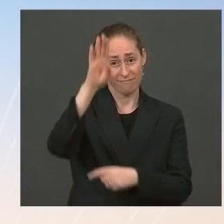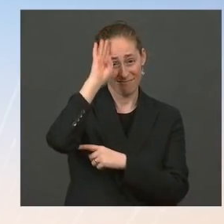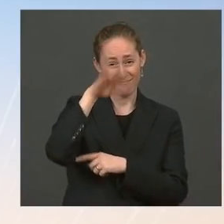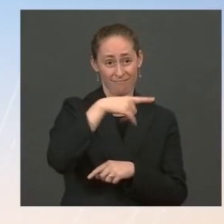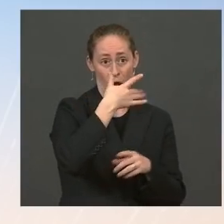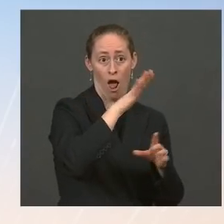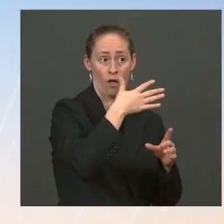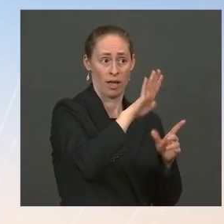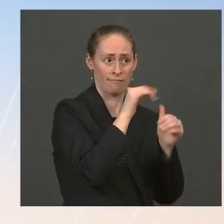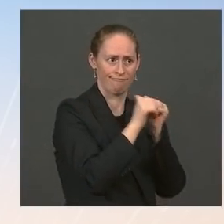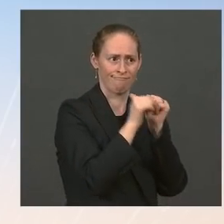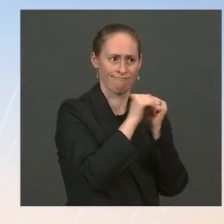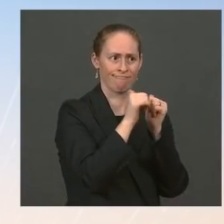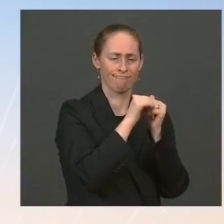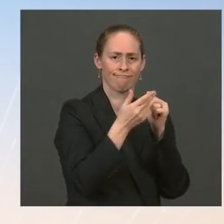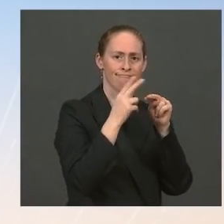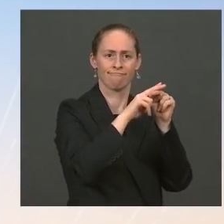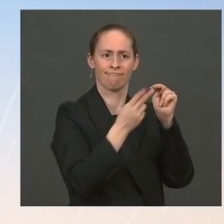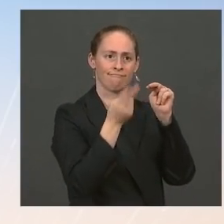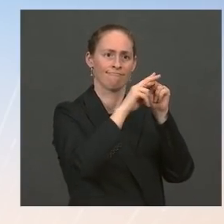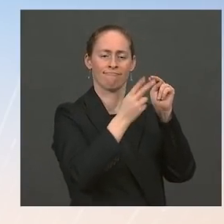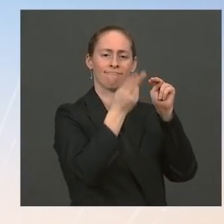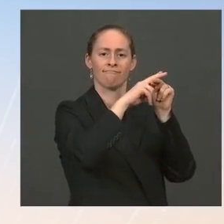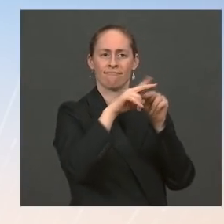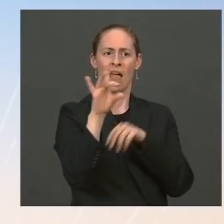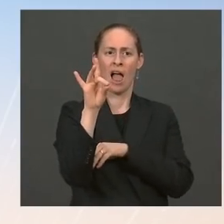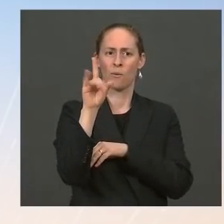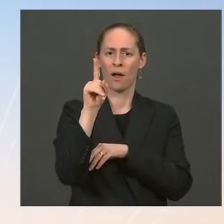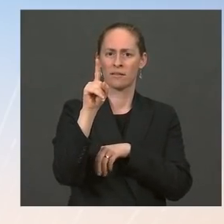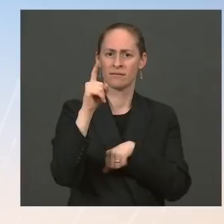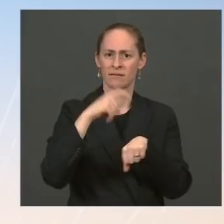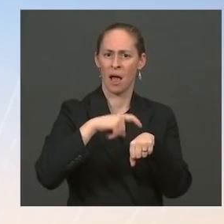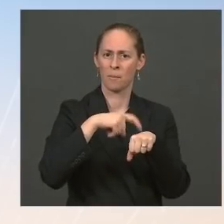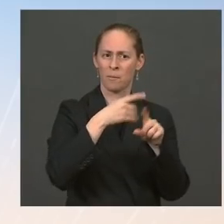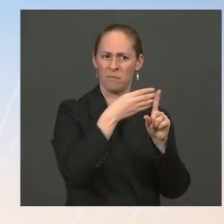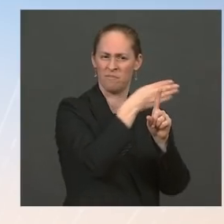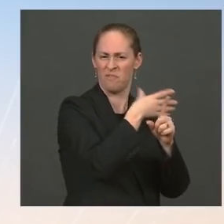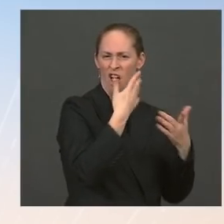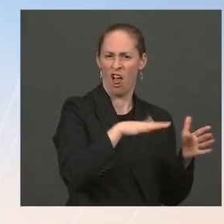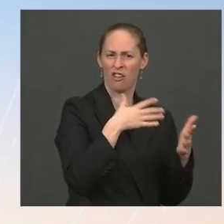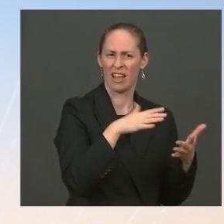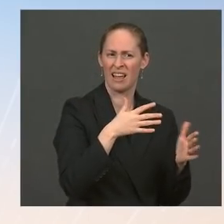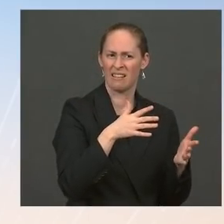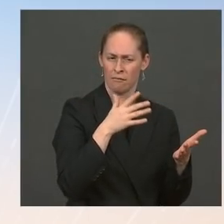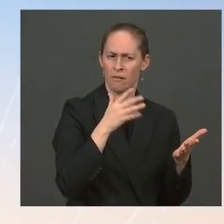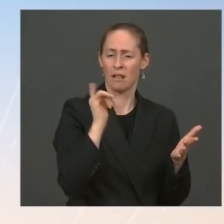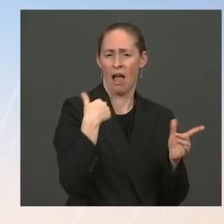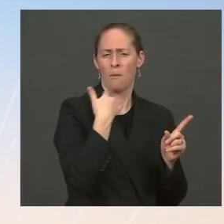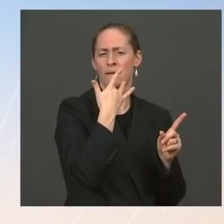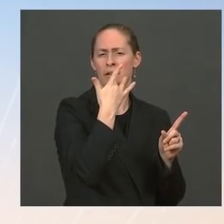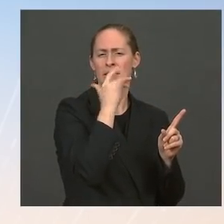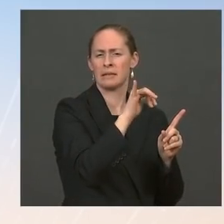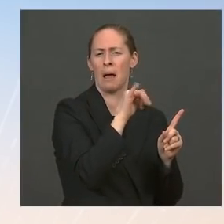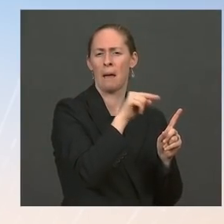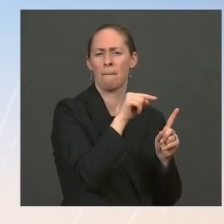through regular order. We saw that happen a few weeks ago. That is certainly our preferred path. We think there's no reason to mess with the --